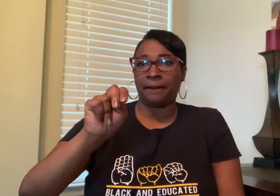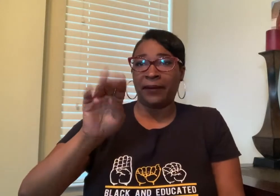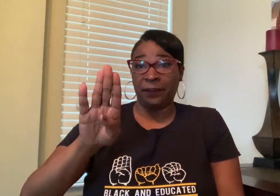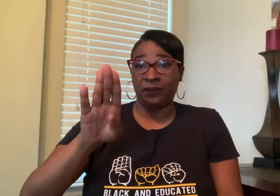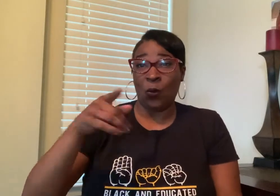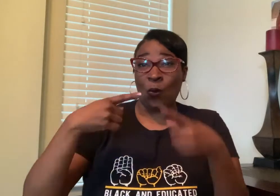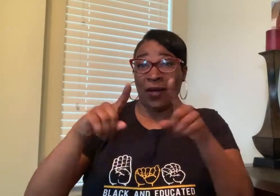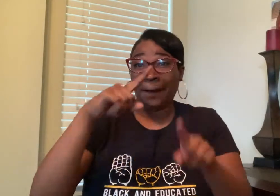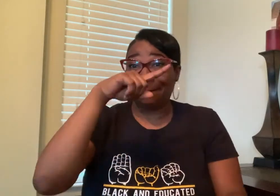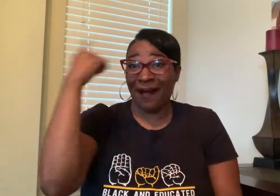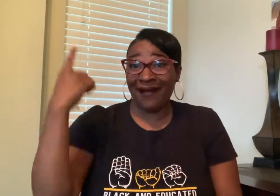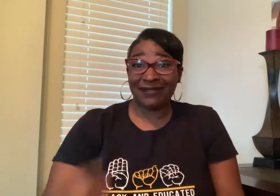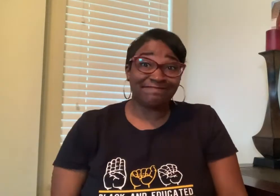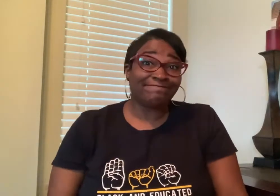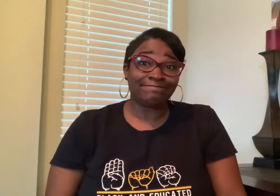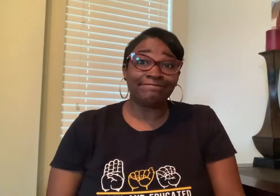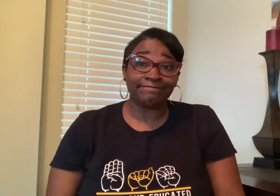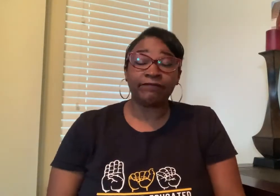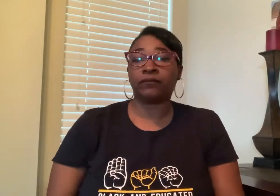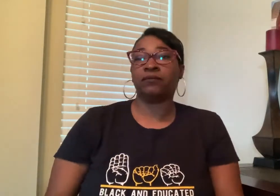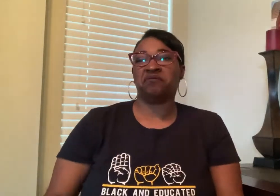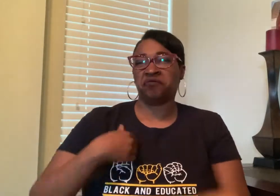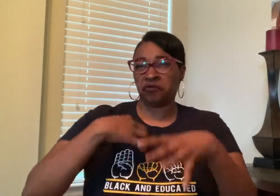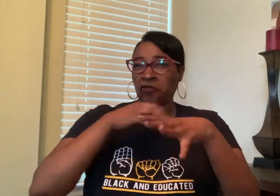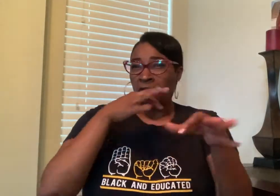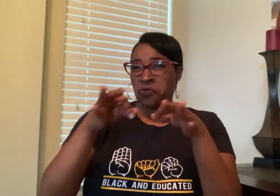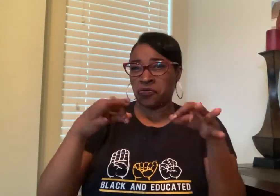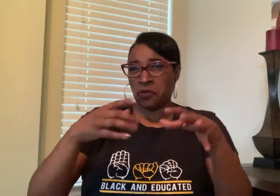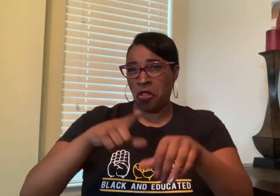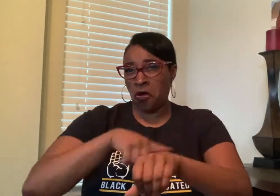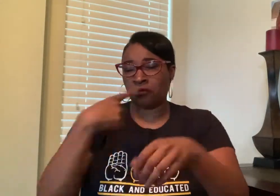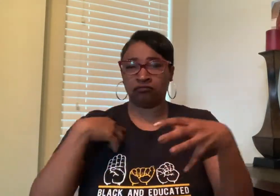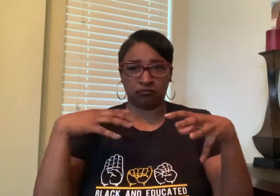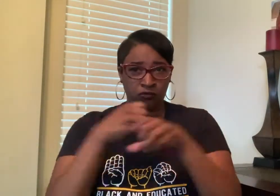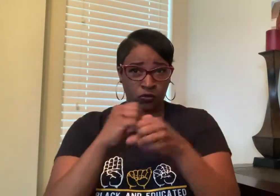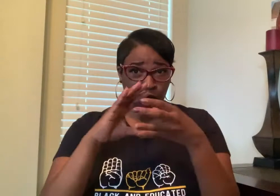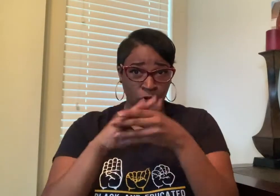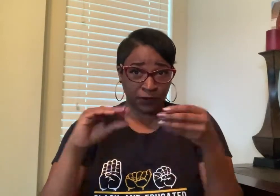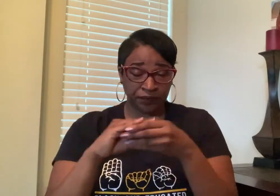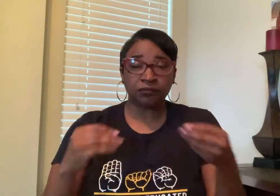was “Airbnb-ing while black.“ Allow me to make a long story short.